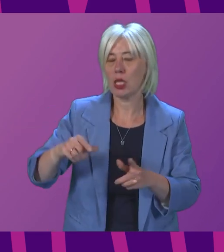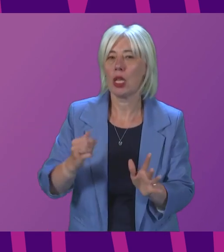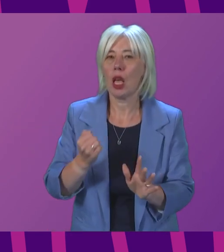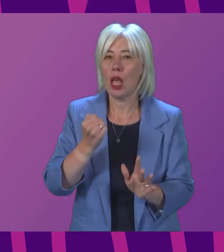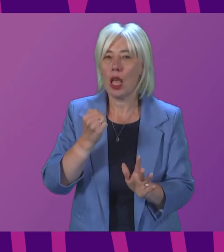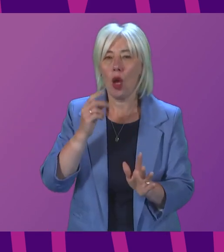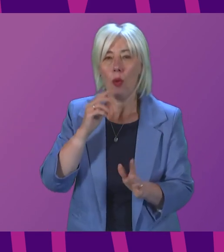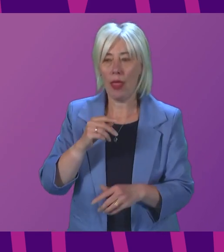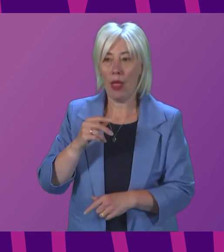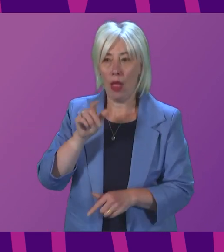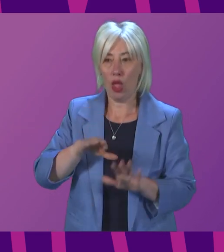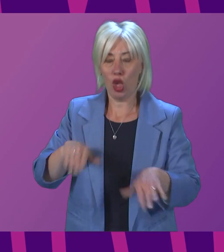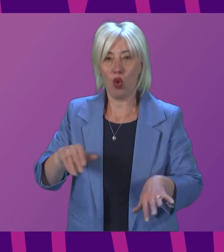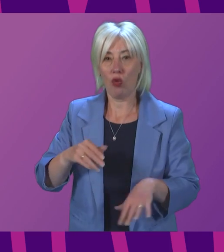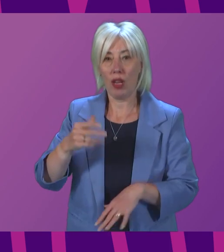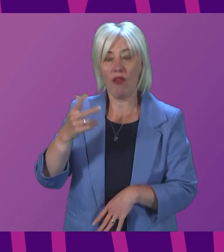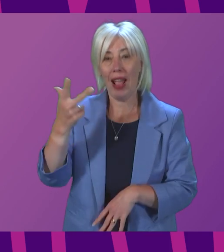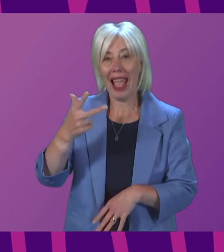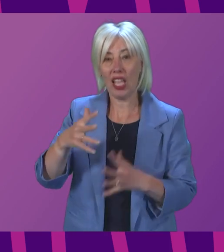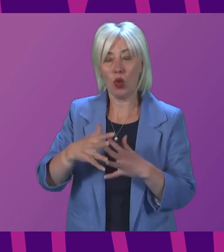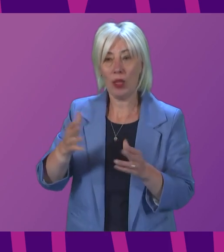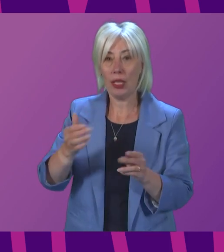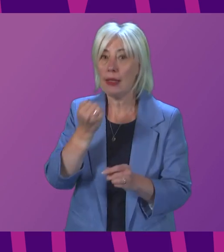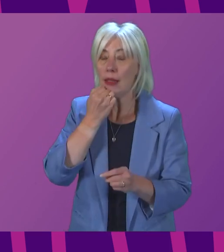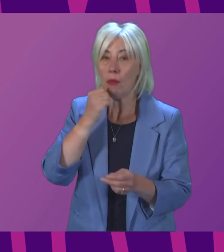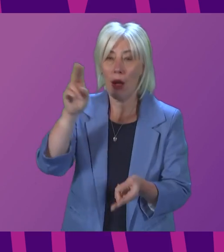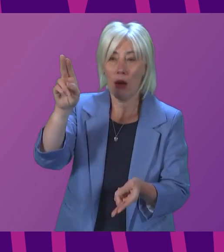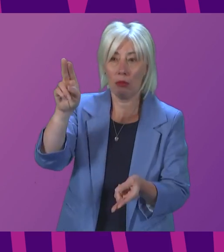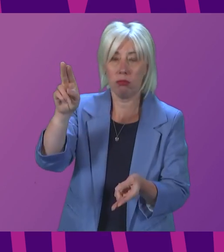of those who are seen within 18 weeks has fallen, and we need to address that, the number